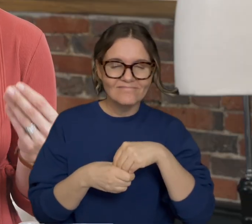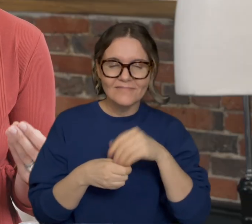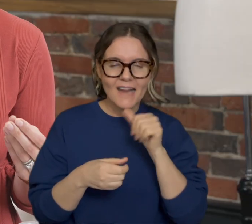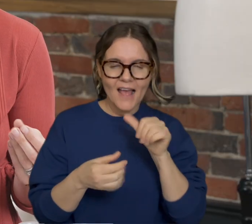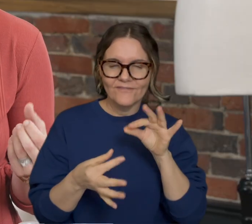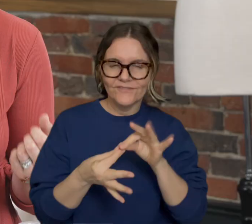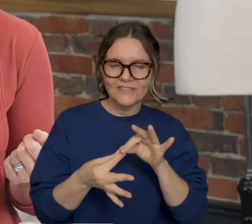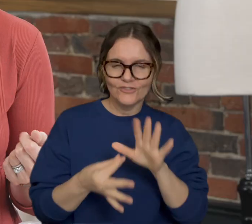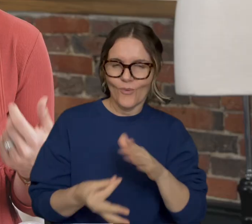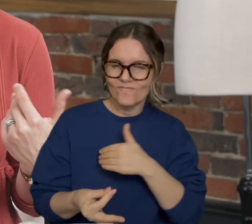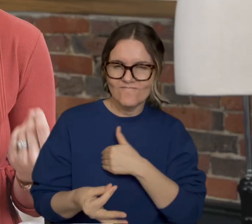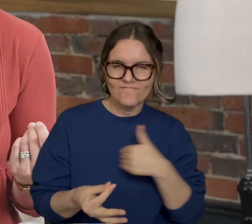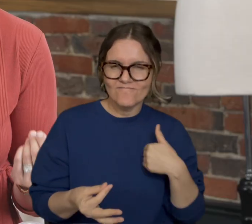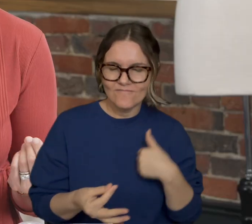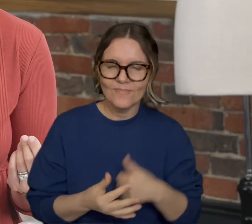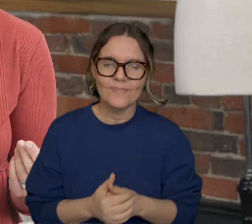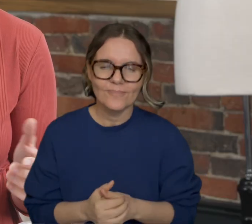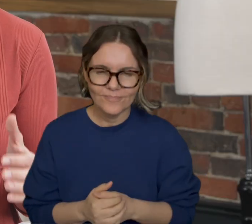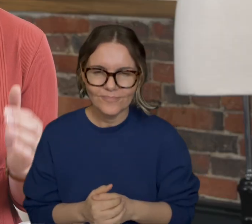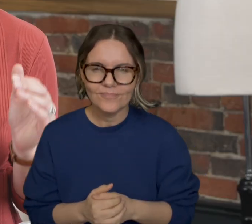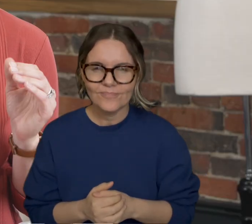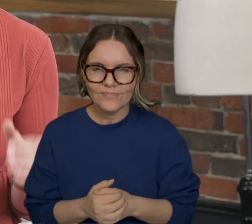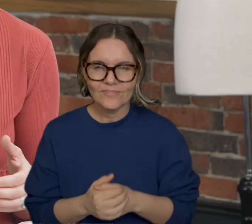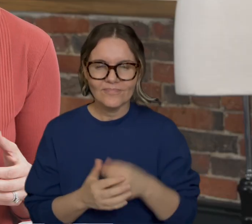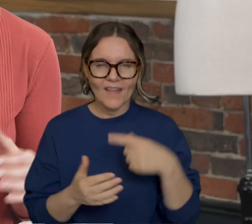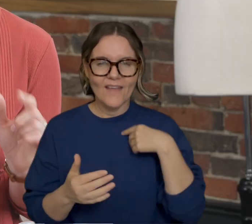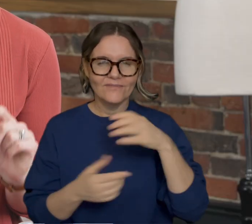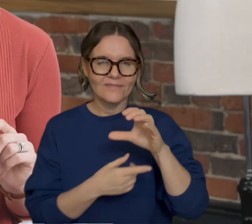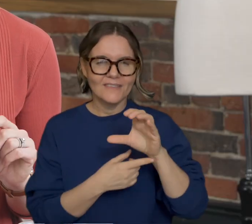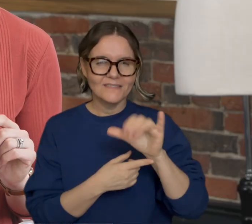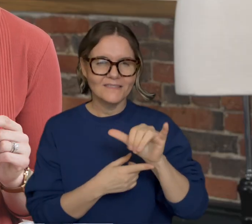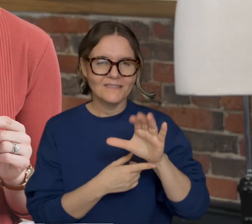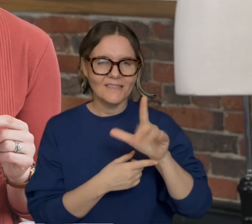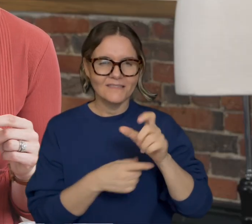cycle speed control as a special feature and a 2-year warranty on your pump motor